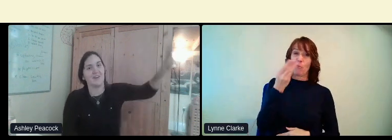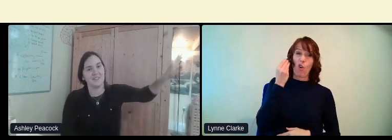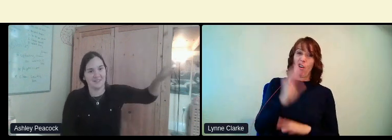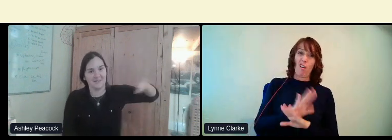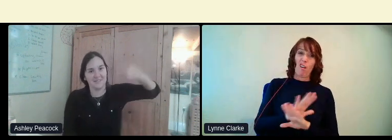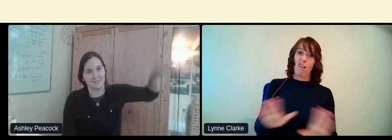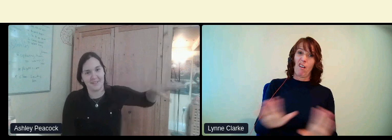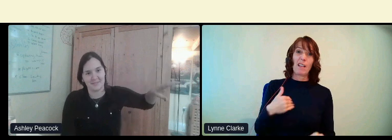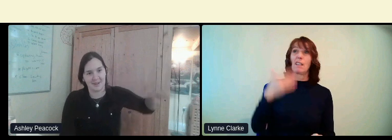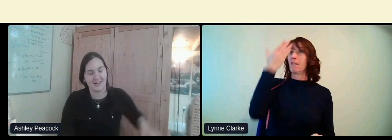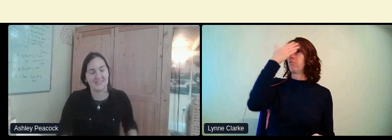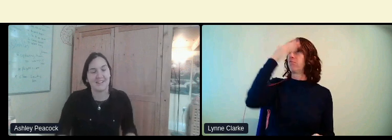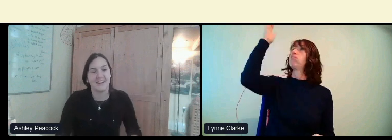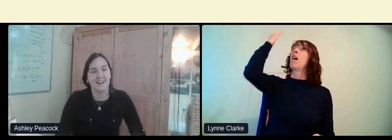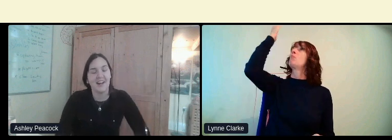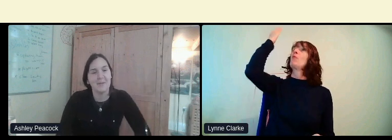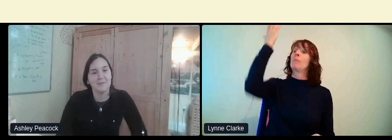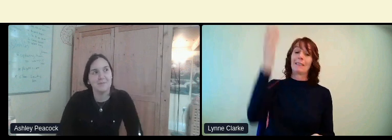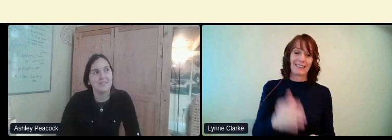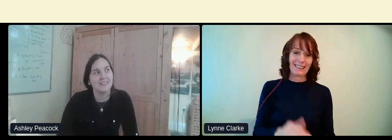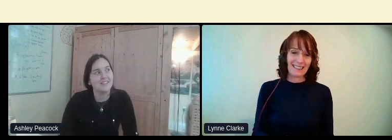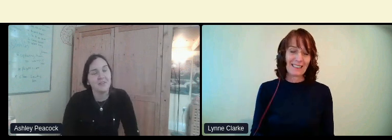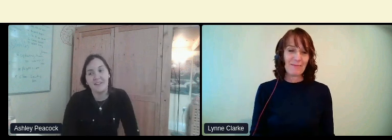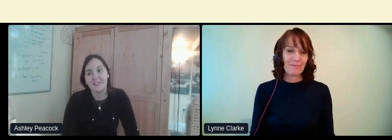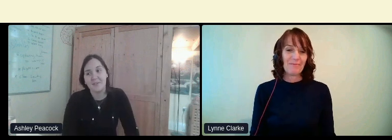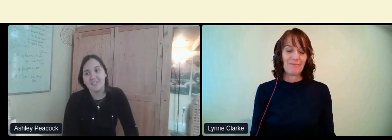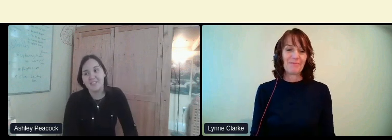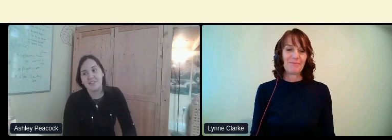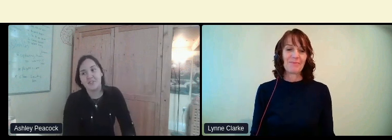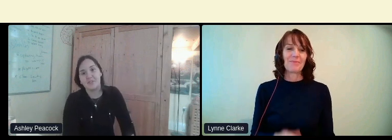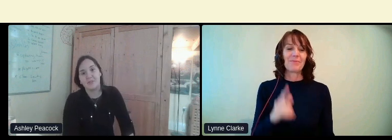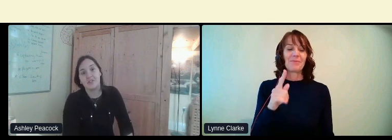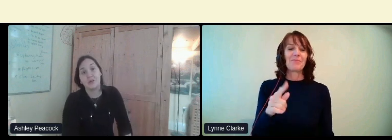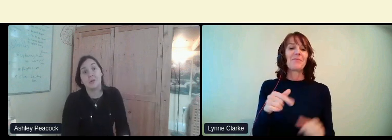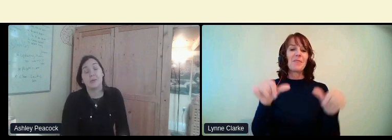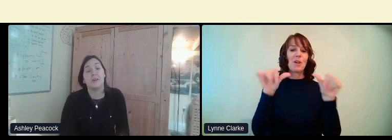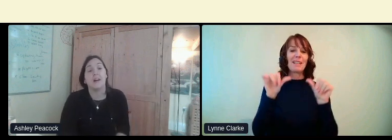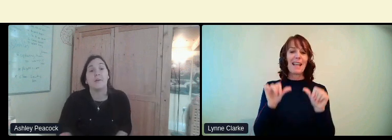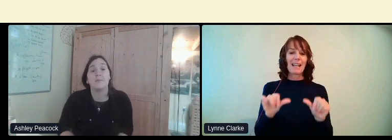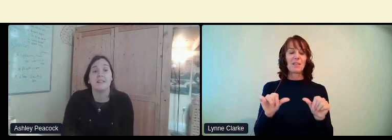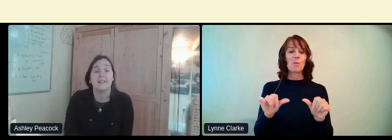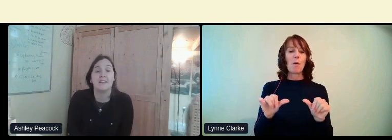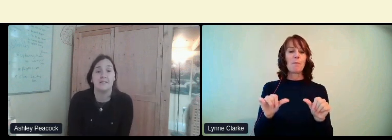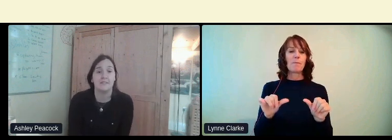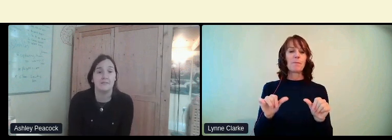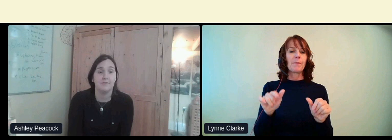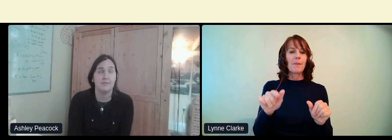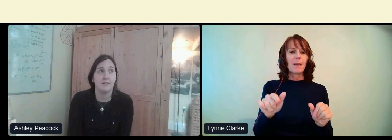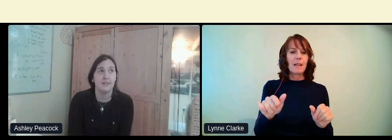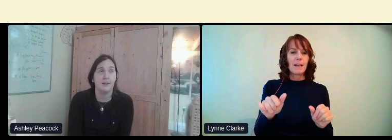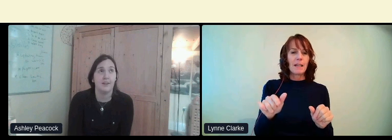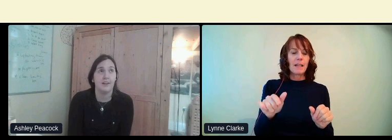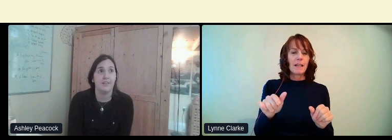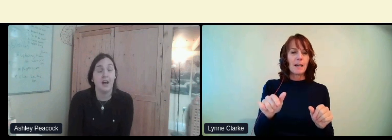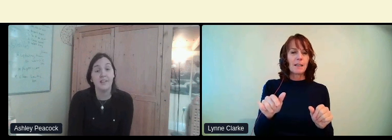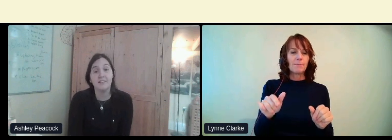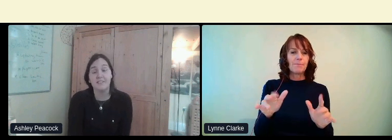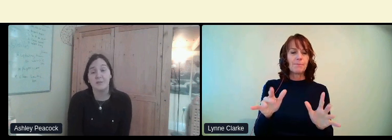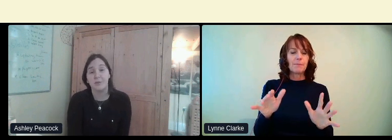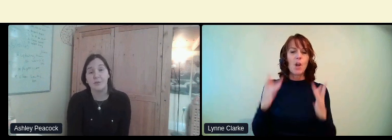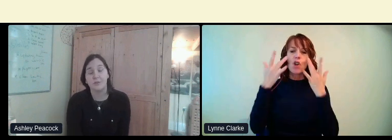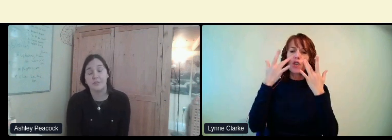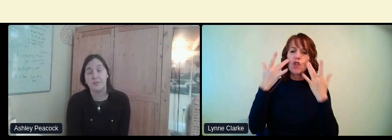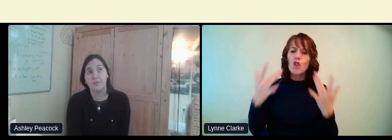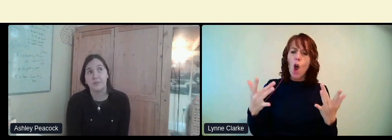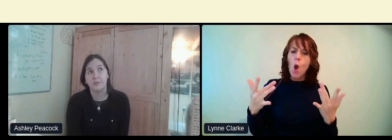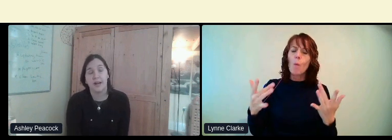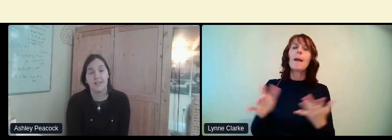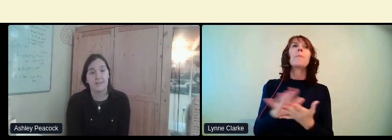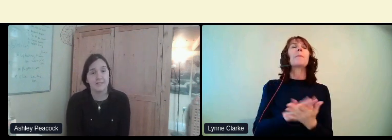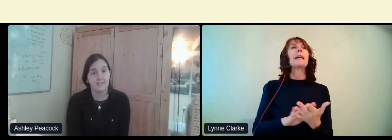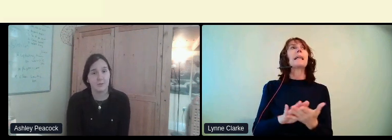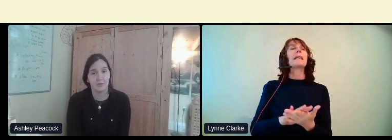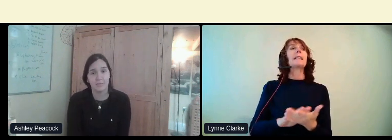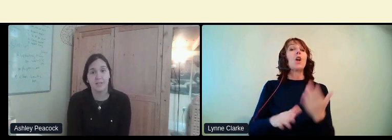gone into space. So the next point is to show particularly tasks or new activities new jobs,